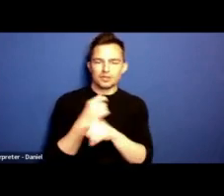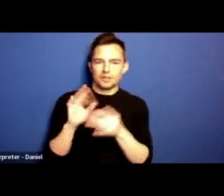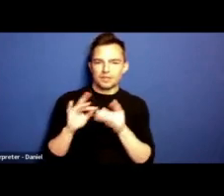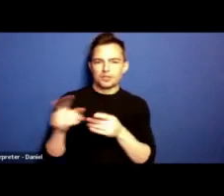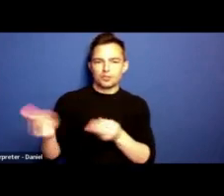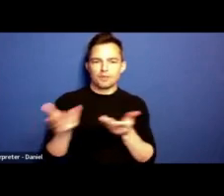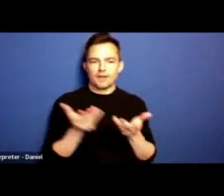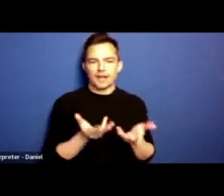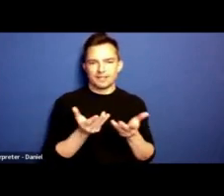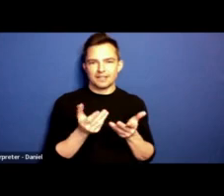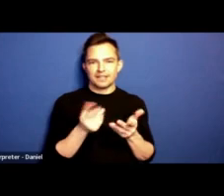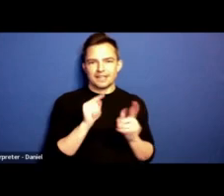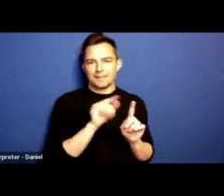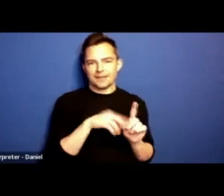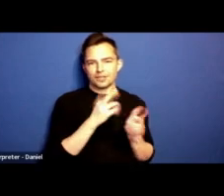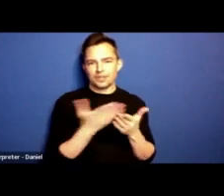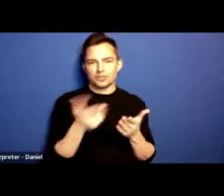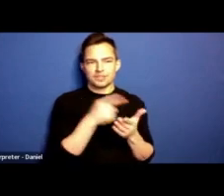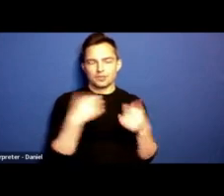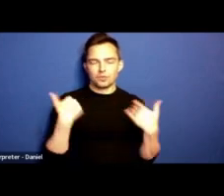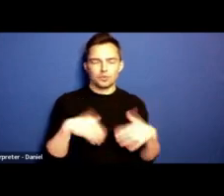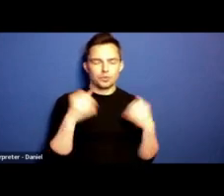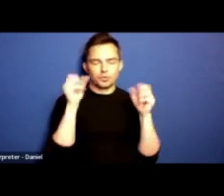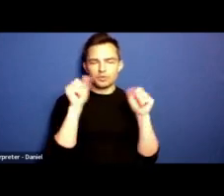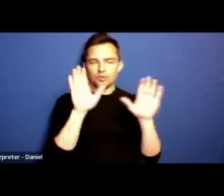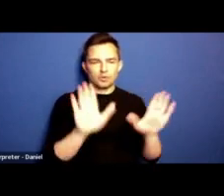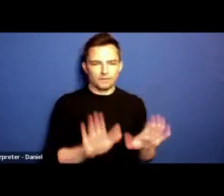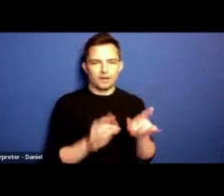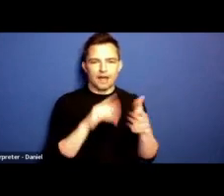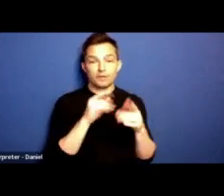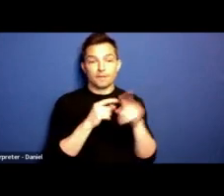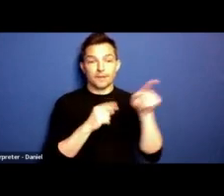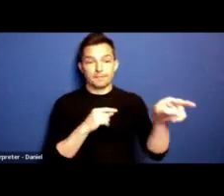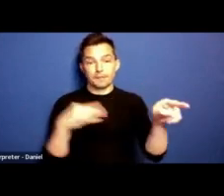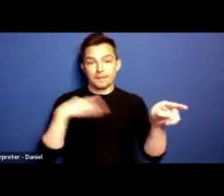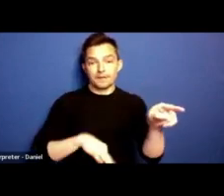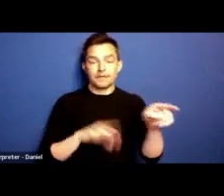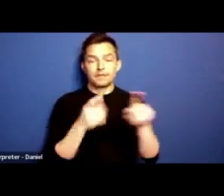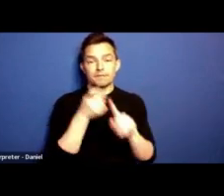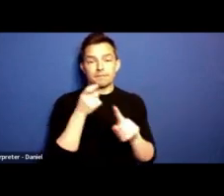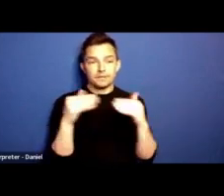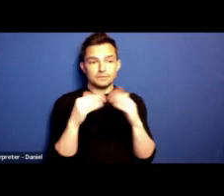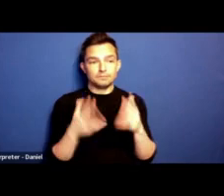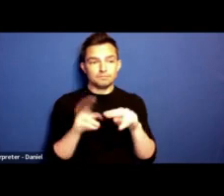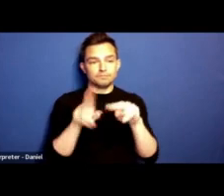him as a resource and he was tremendous. I learned from him that the benefits derived from peers are increased community integration, independence,